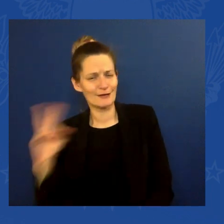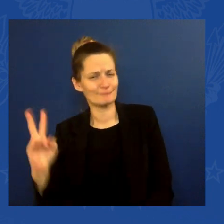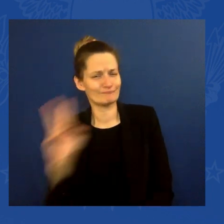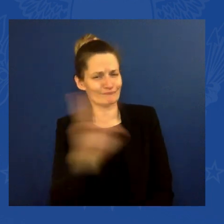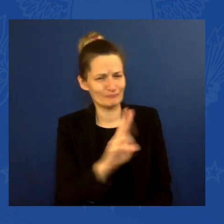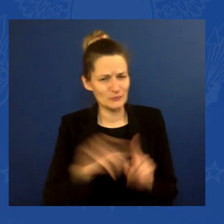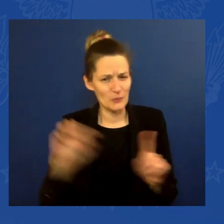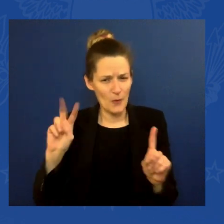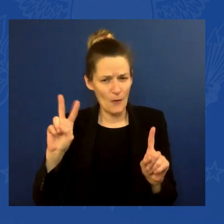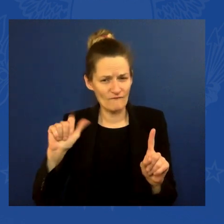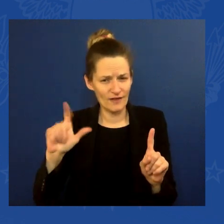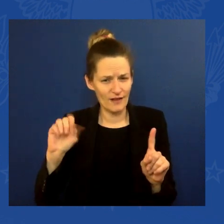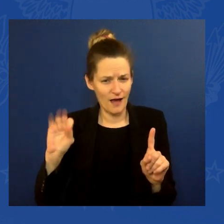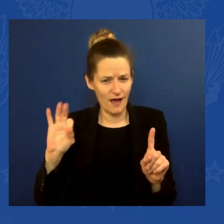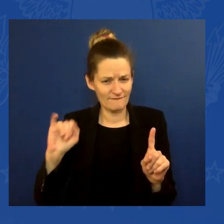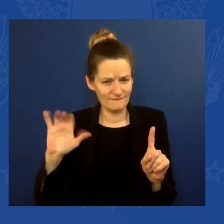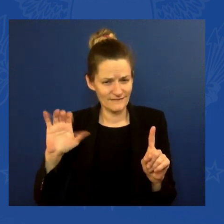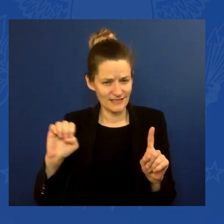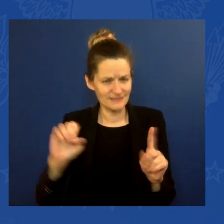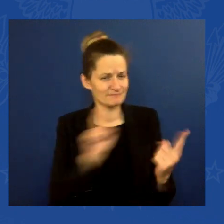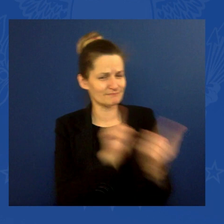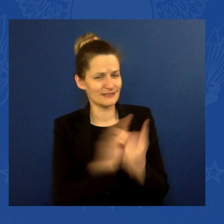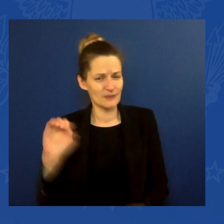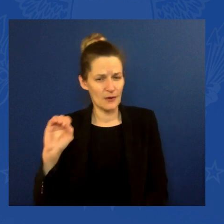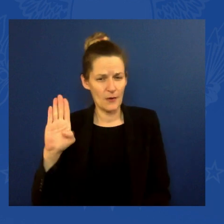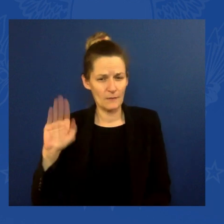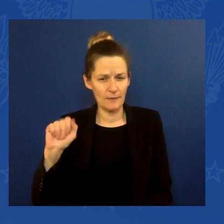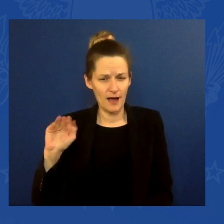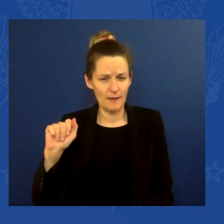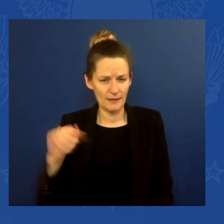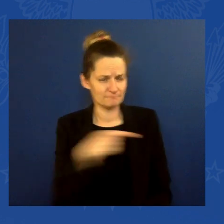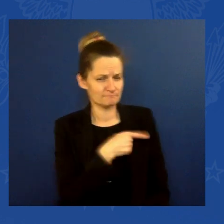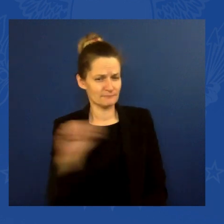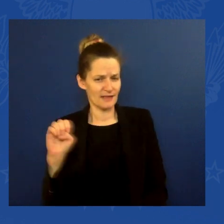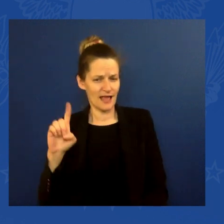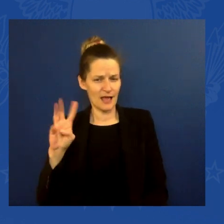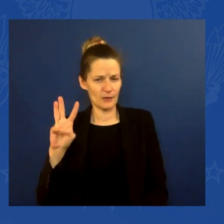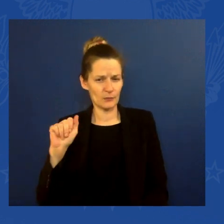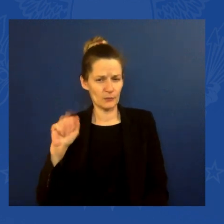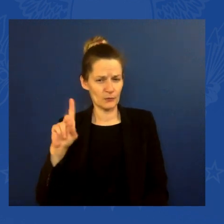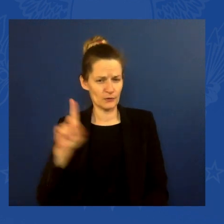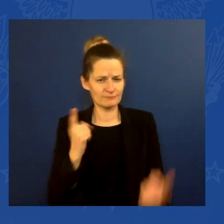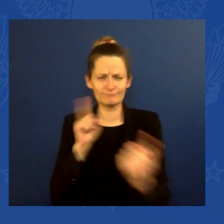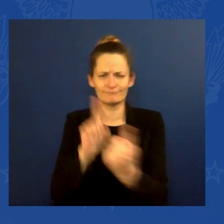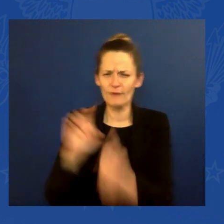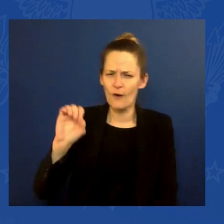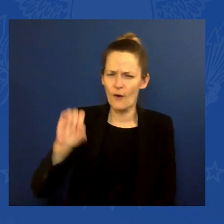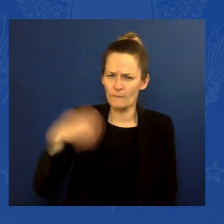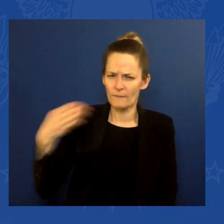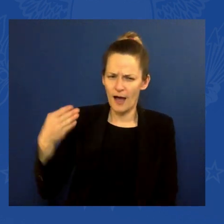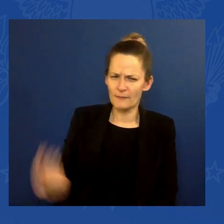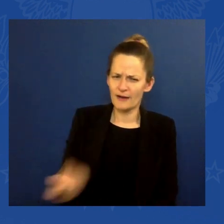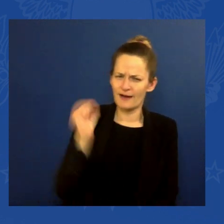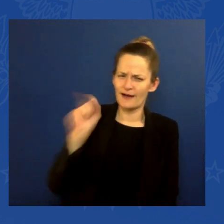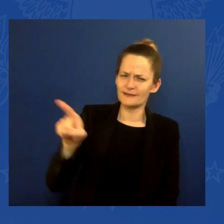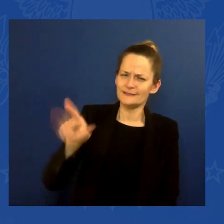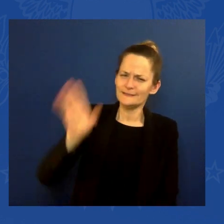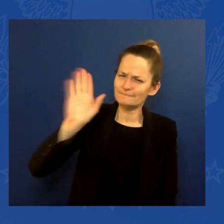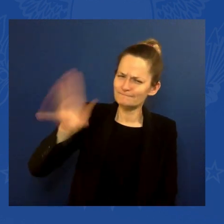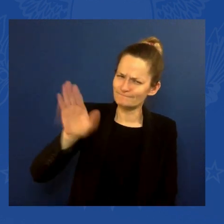I think it was the fifth year or sixth year in. And he turned to Barack and said, "God, Barack, let the boy come home. Send him home, will you?"